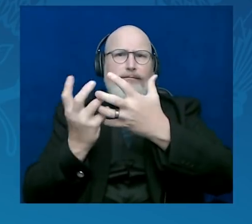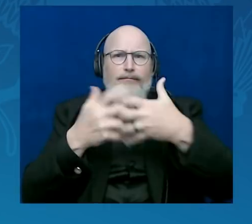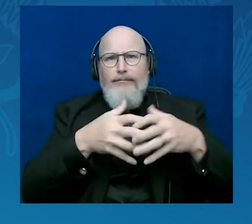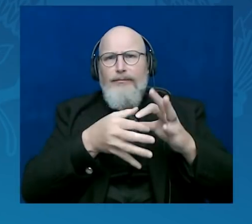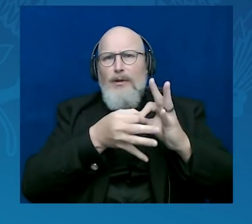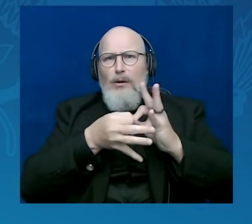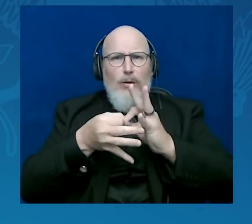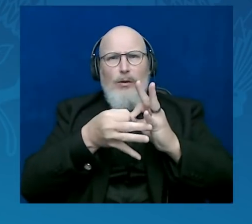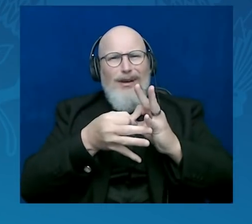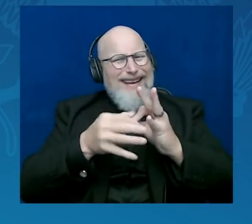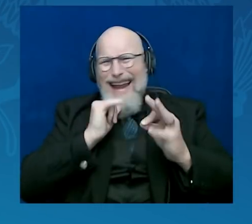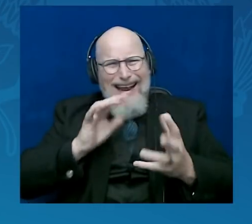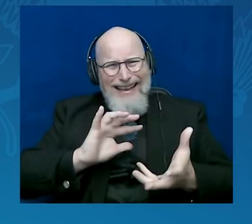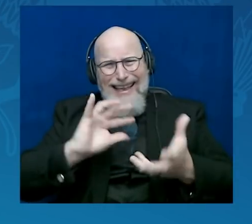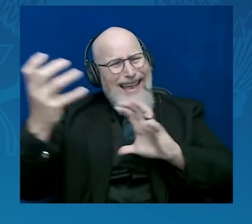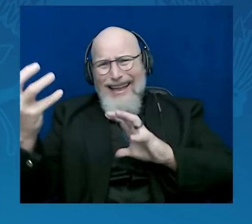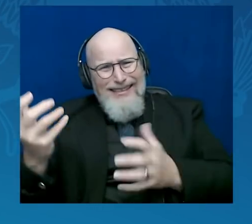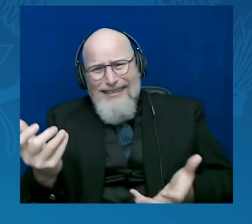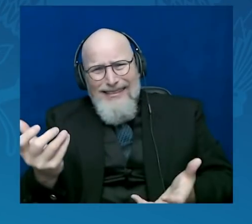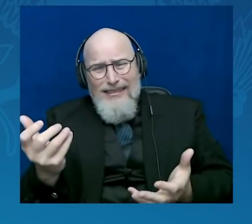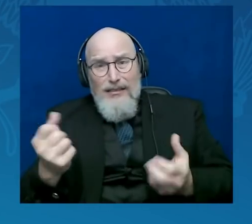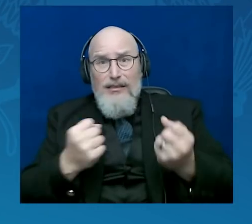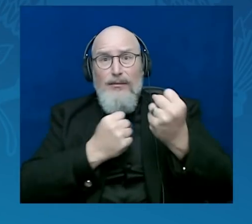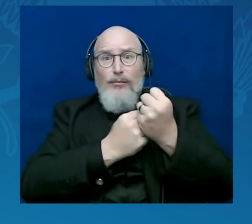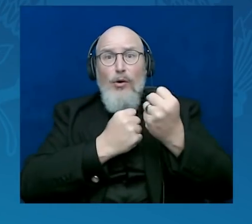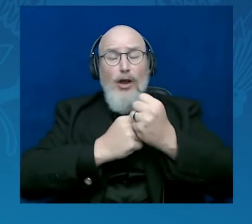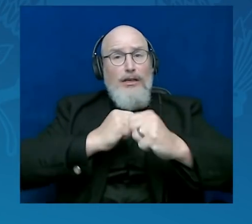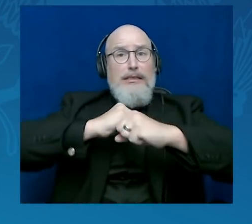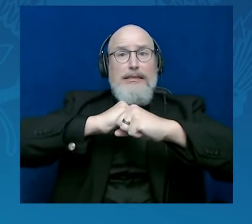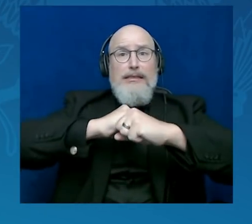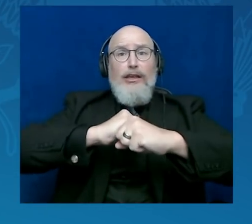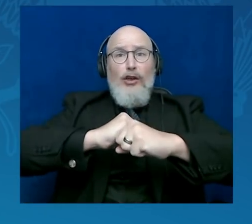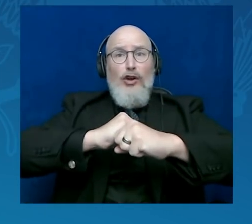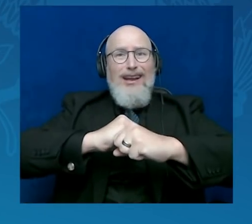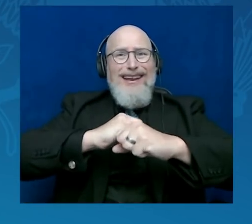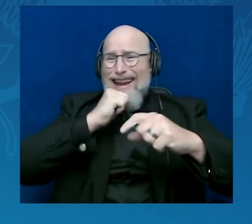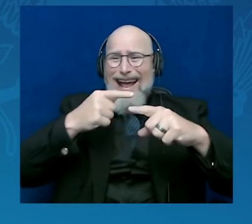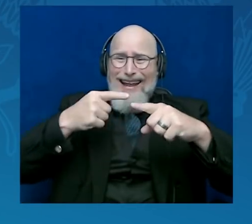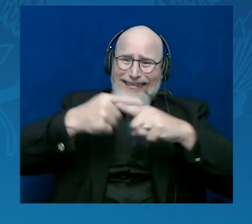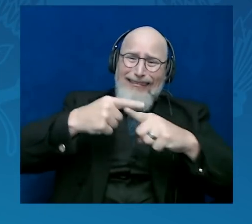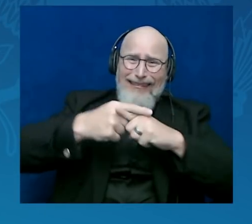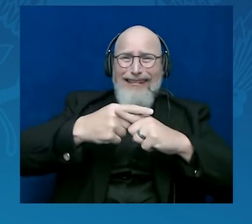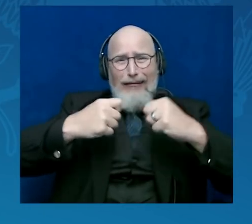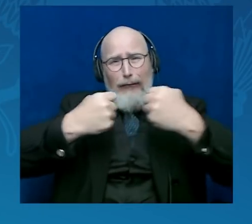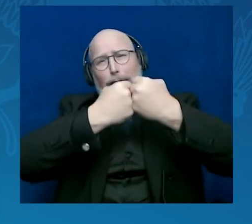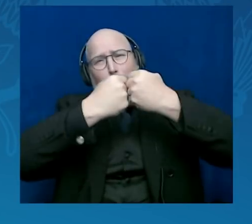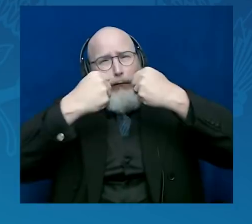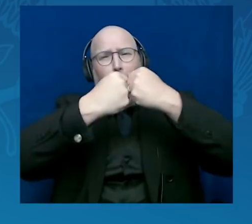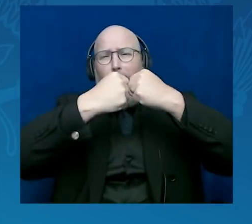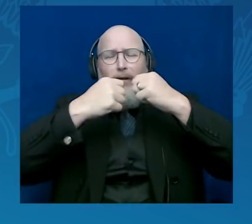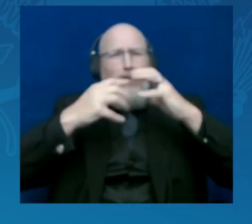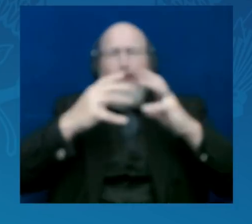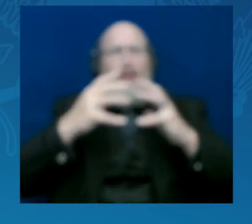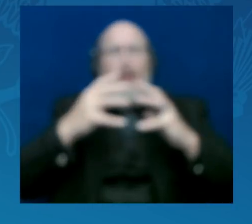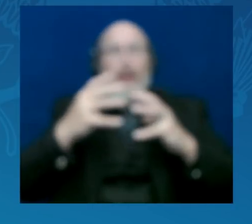security, not conflict. So by forging relationships and bonds,